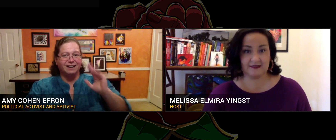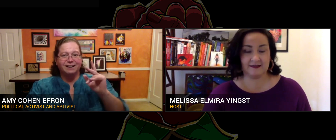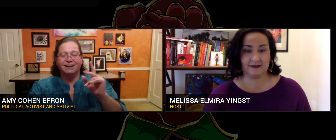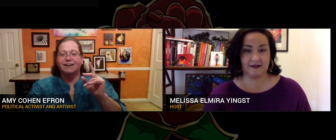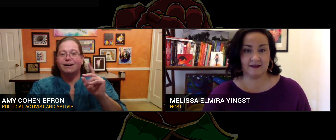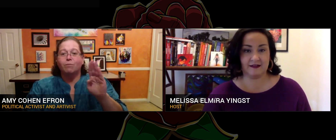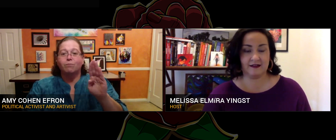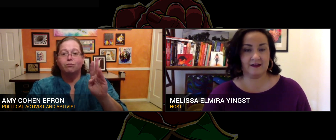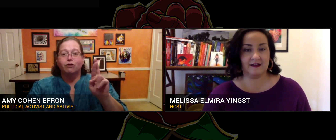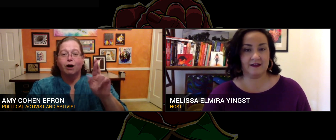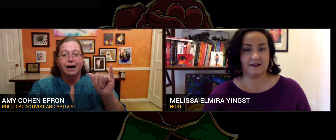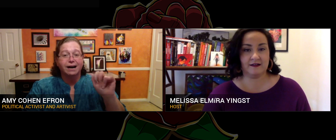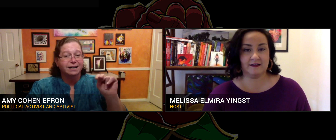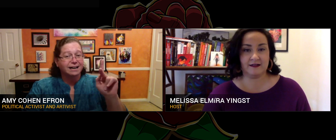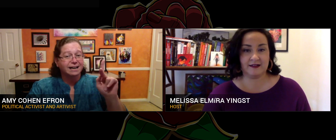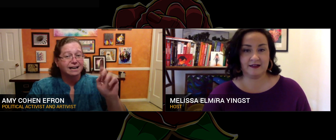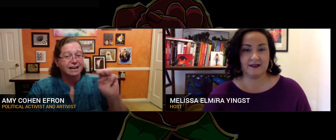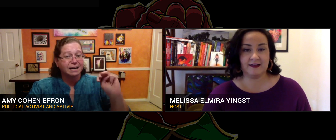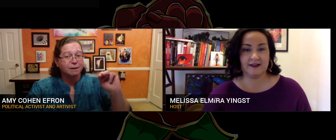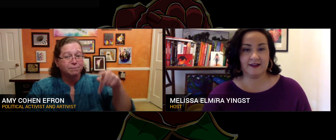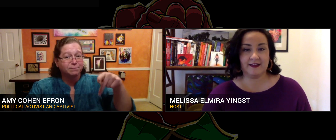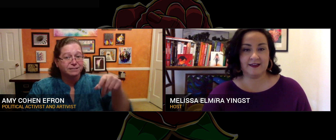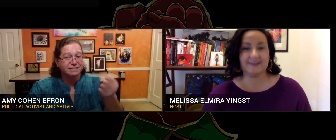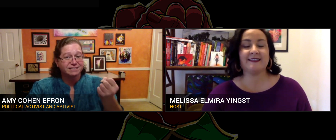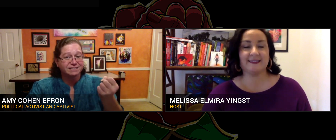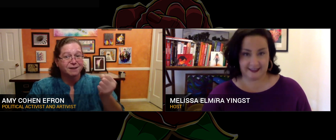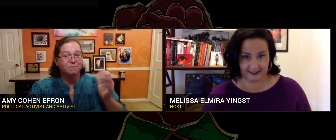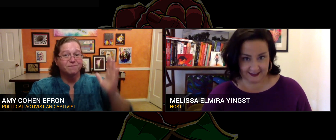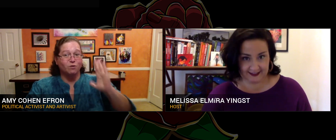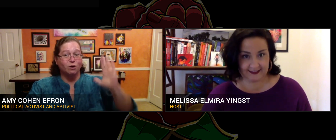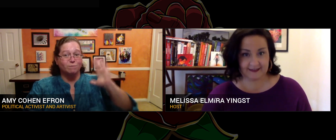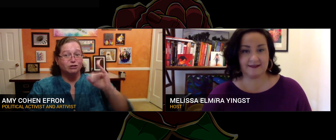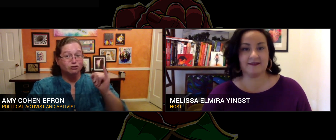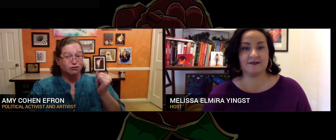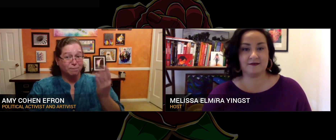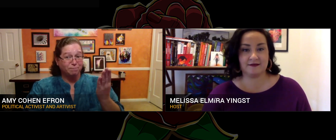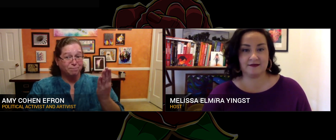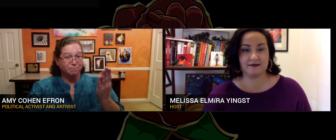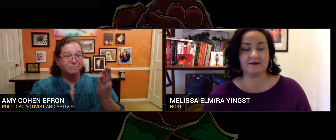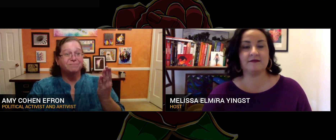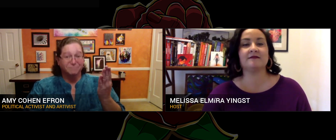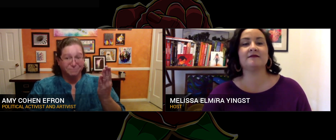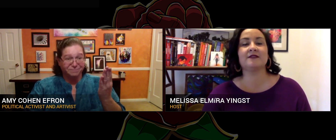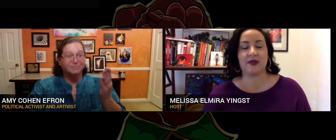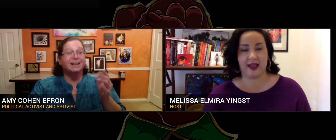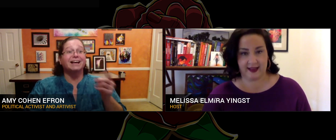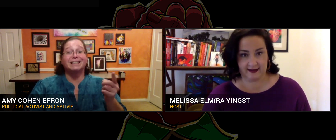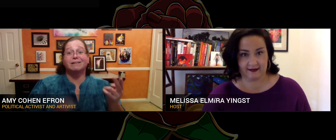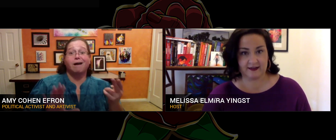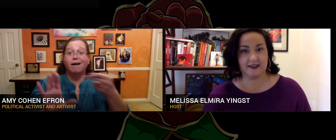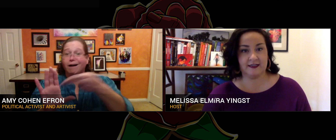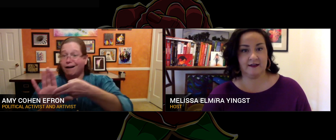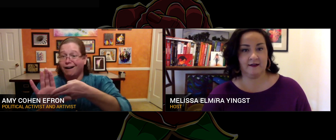and that was Brian Kemp's (Georgia's Republican Governor candidate) former job.